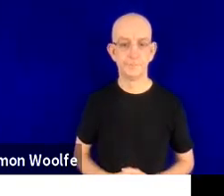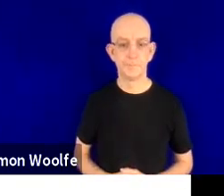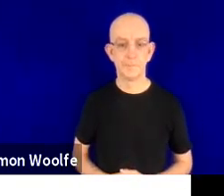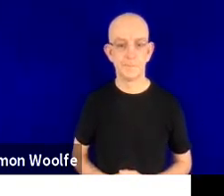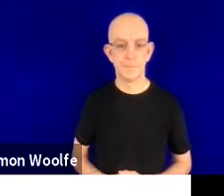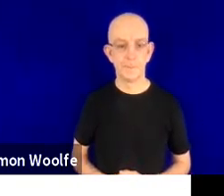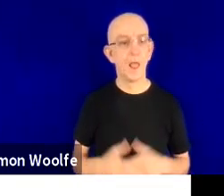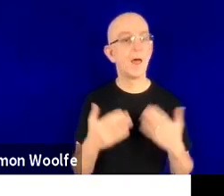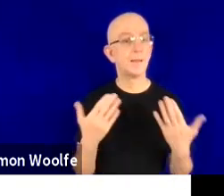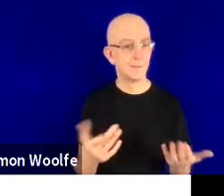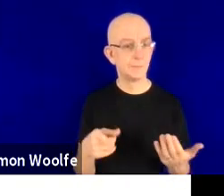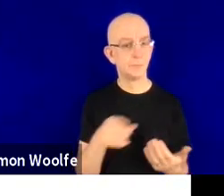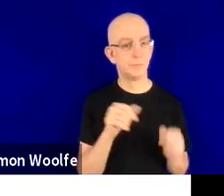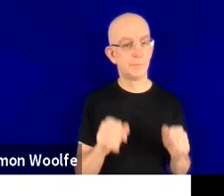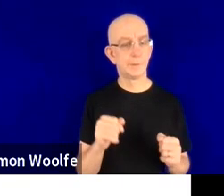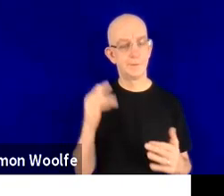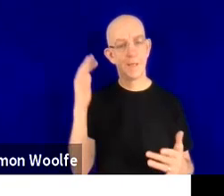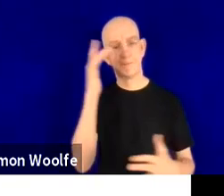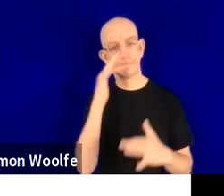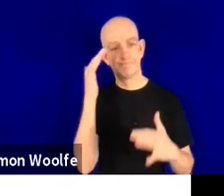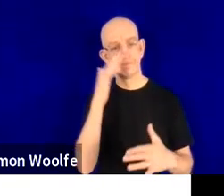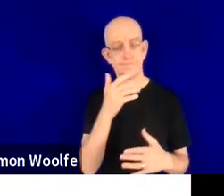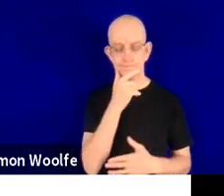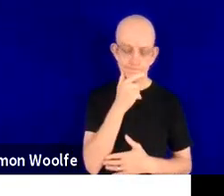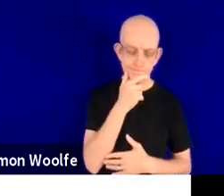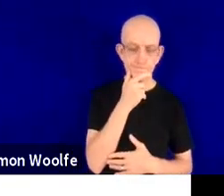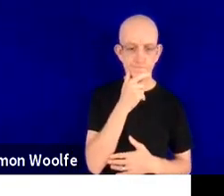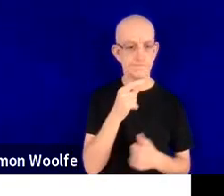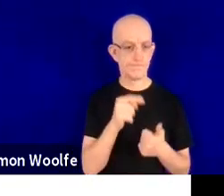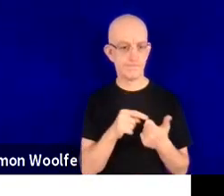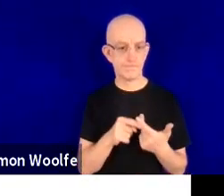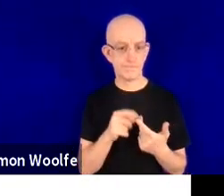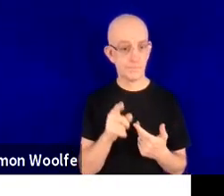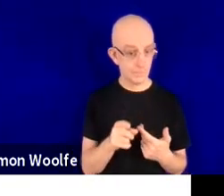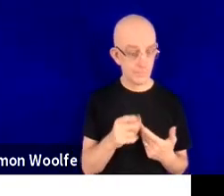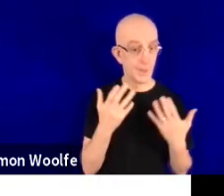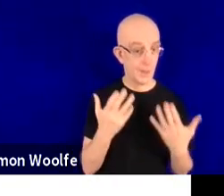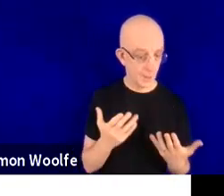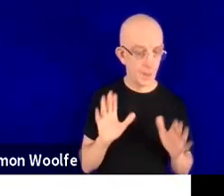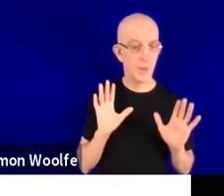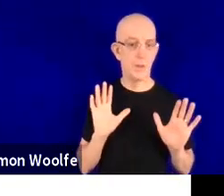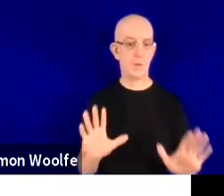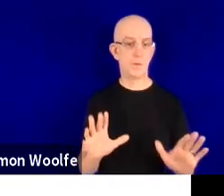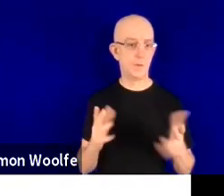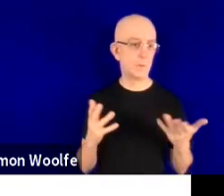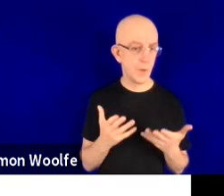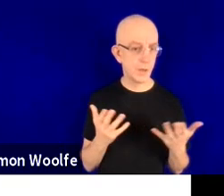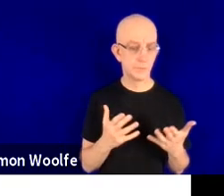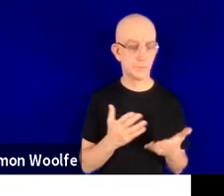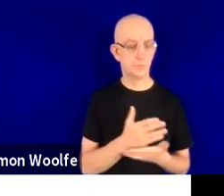what are the tools that we can use to build our system so that those people in those services